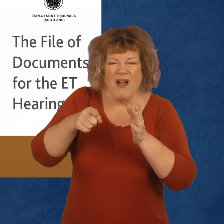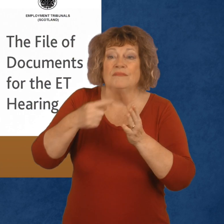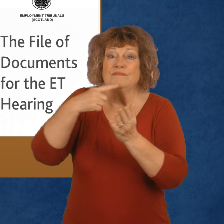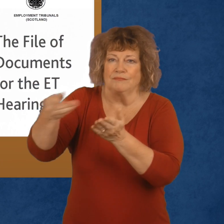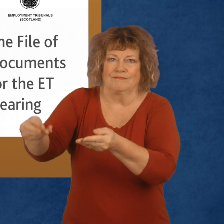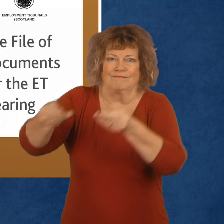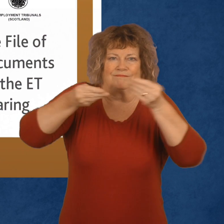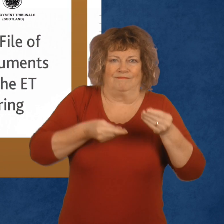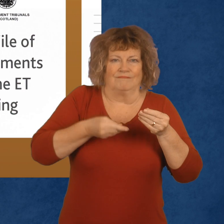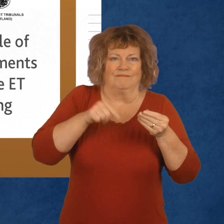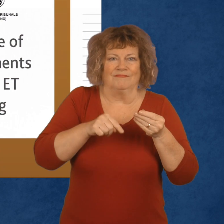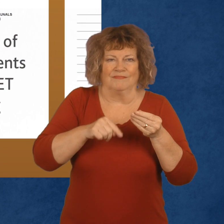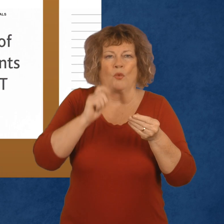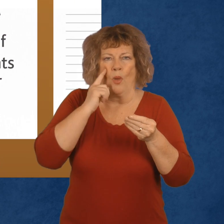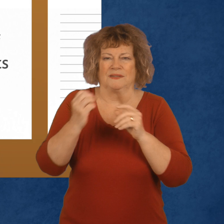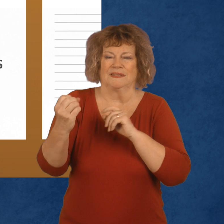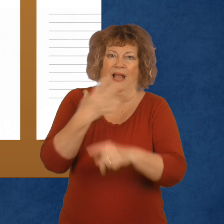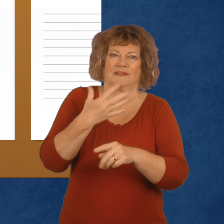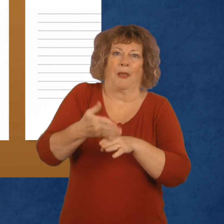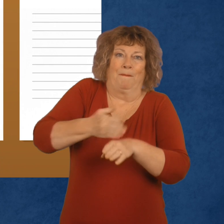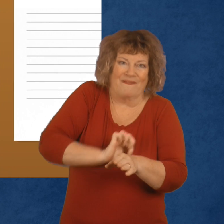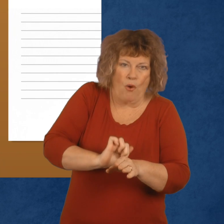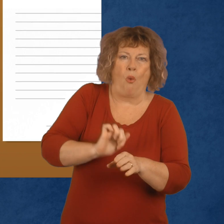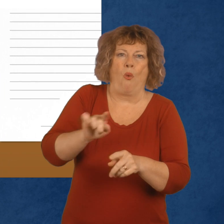All the parties in the case, the judge, and other panel members,